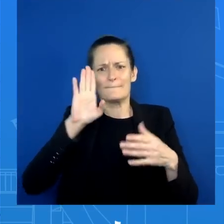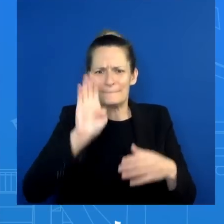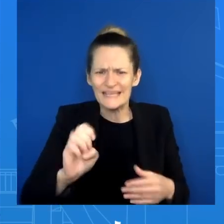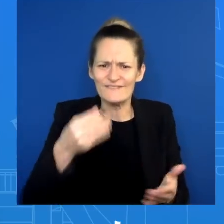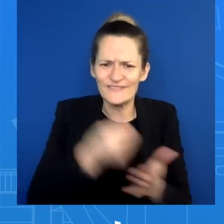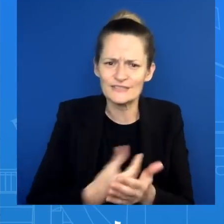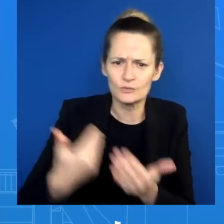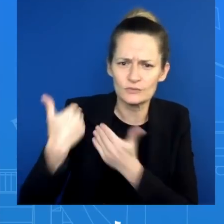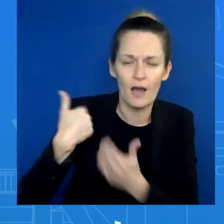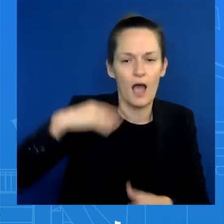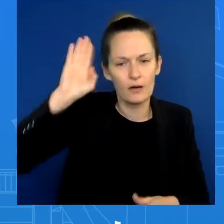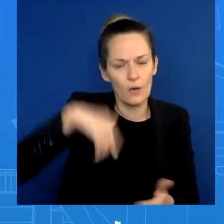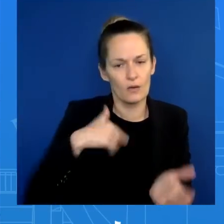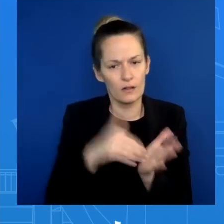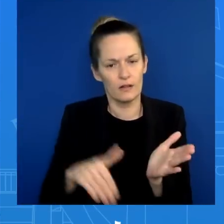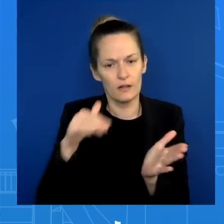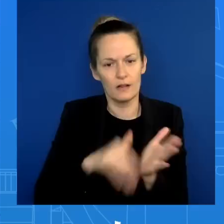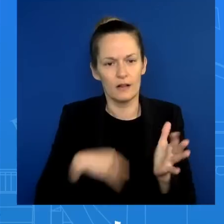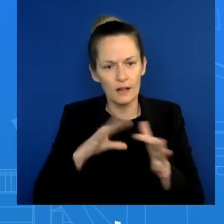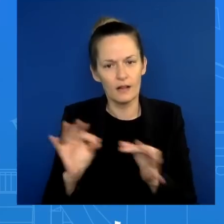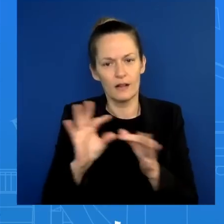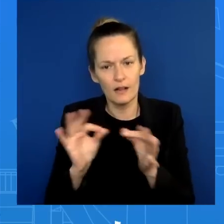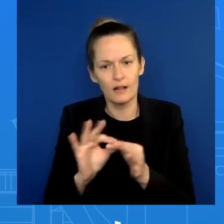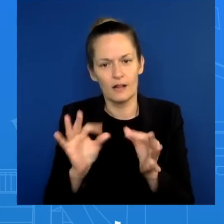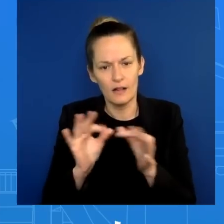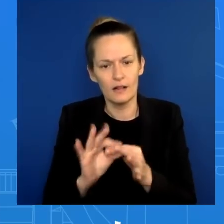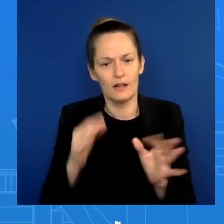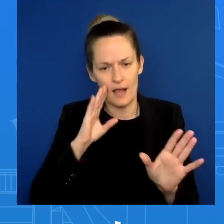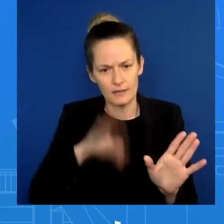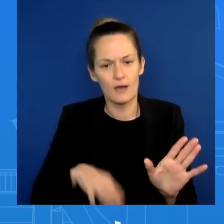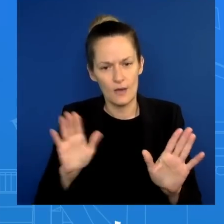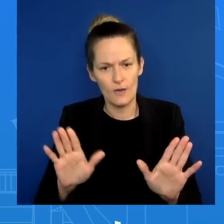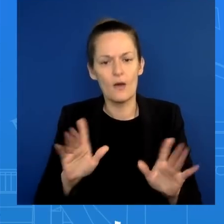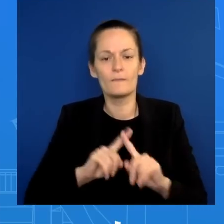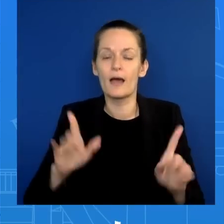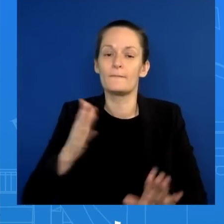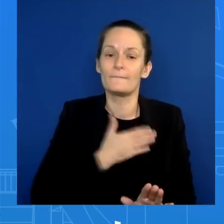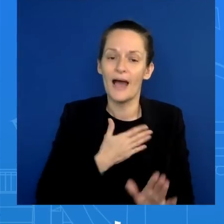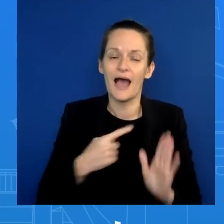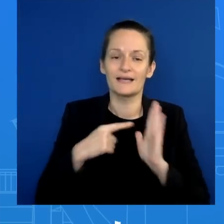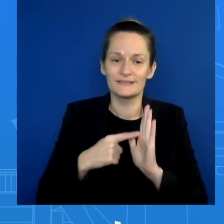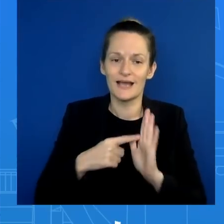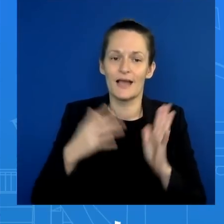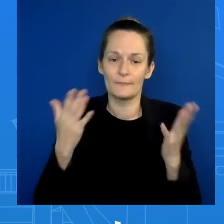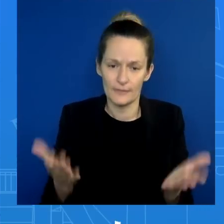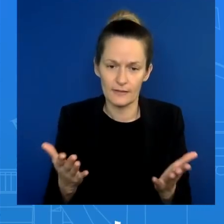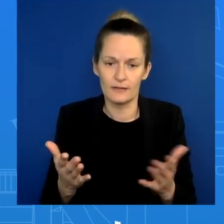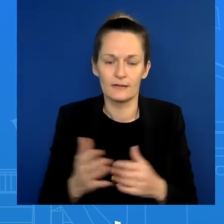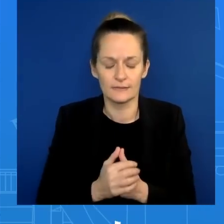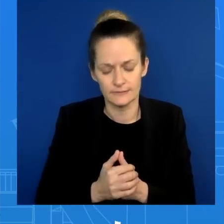And I use the example of the day of the 350 billion in deficit reduction